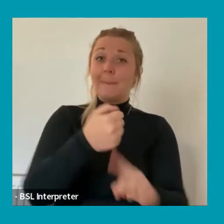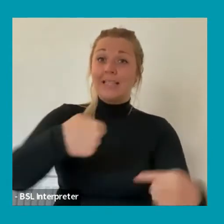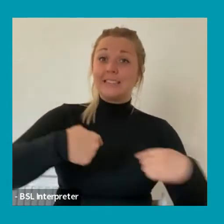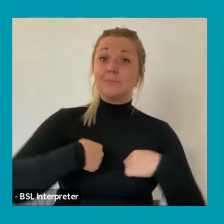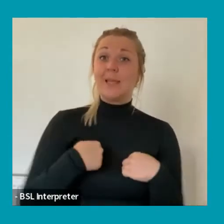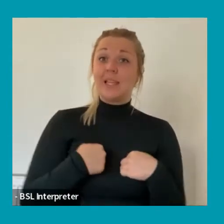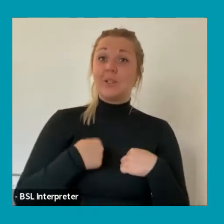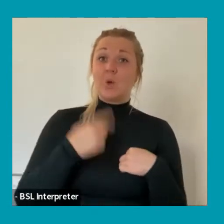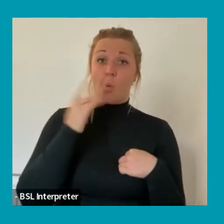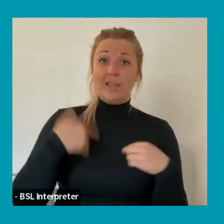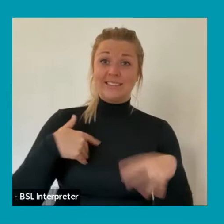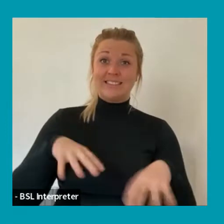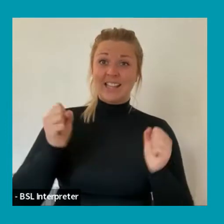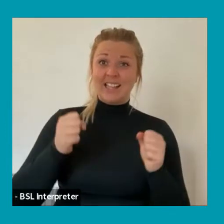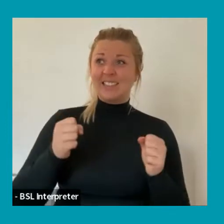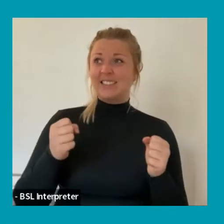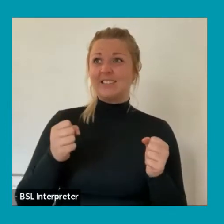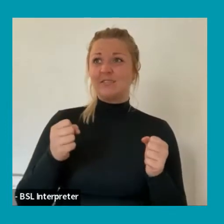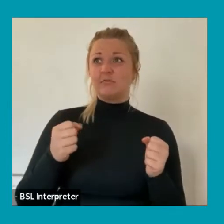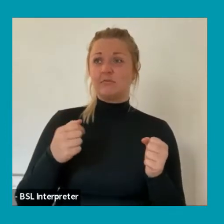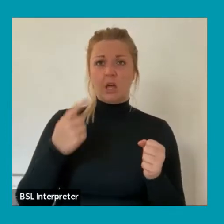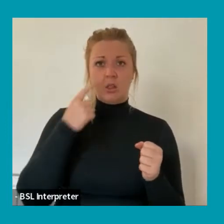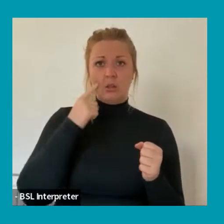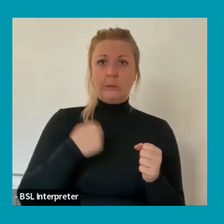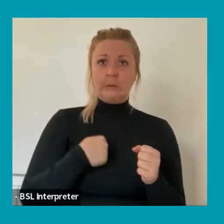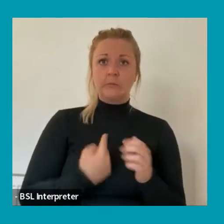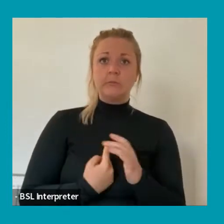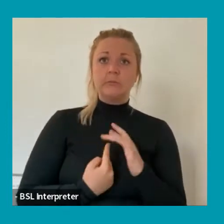And I thought it was just me. I thought well, there has to be a better way to do this.